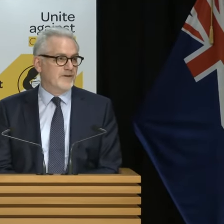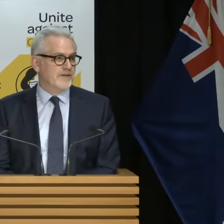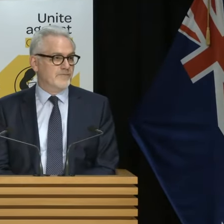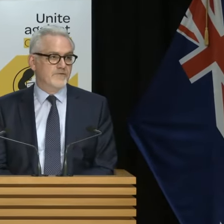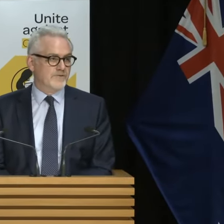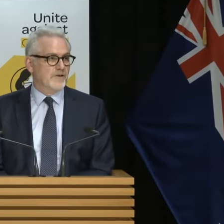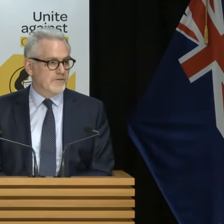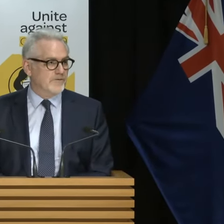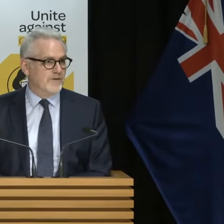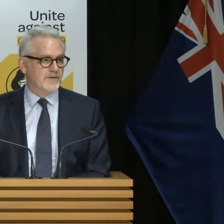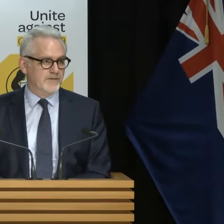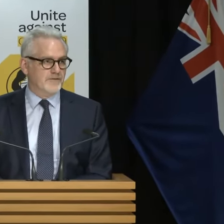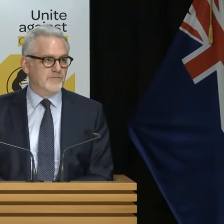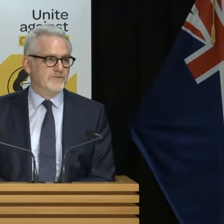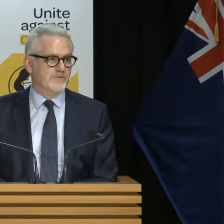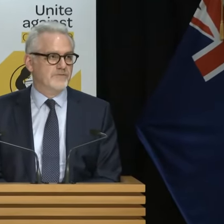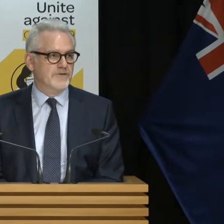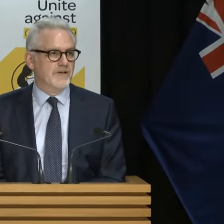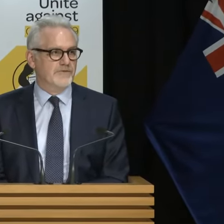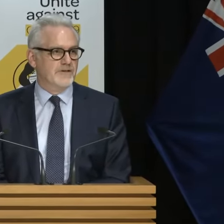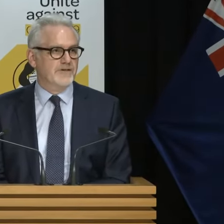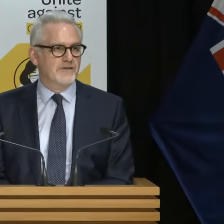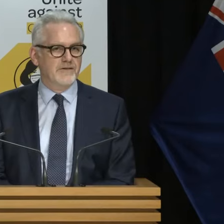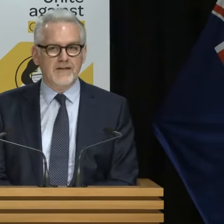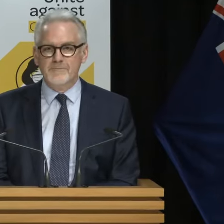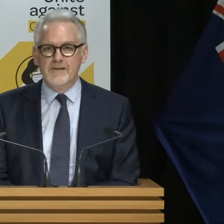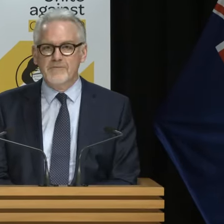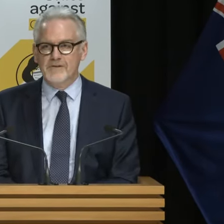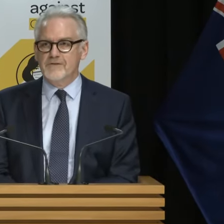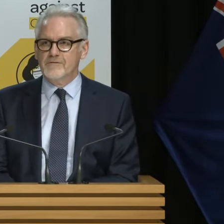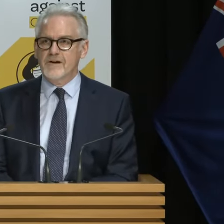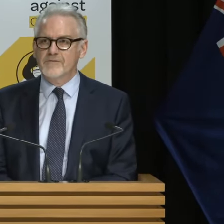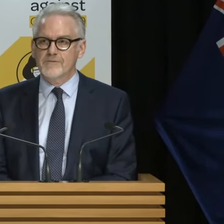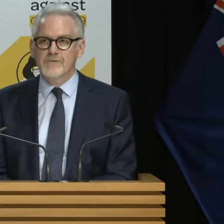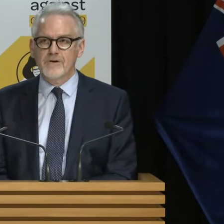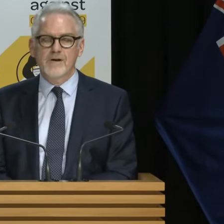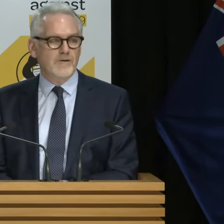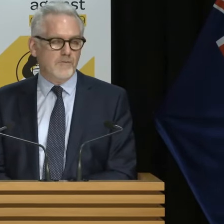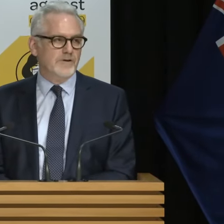that the Ministry of health is